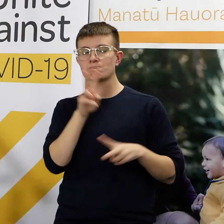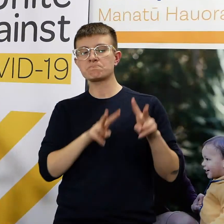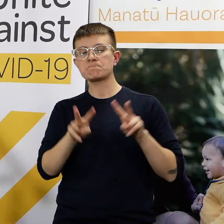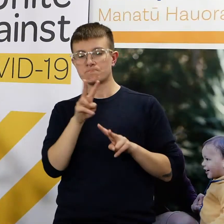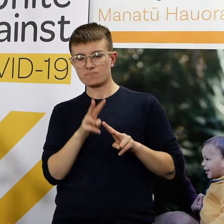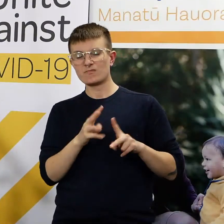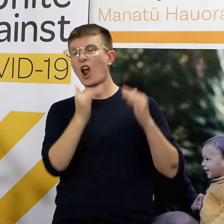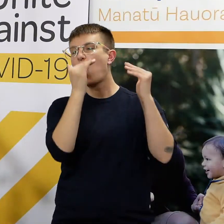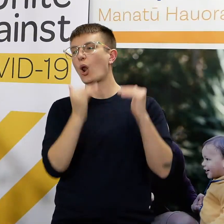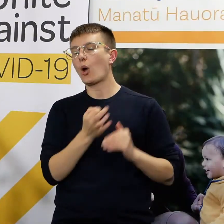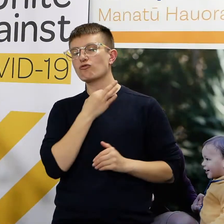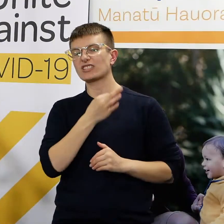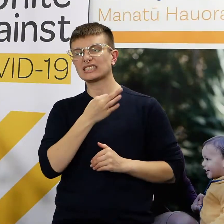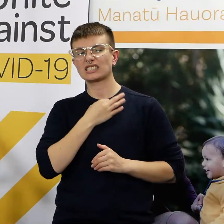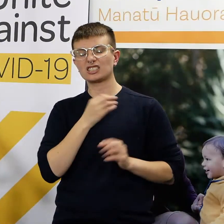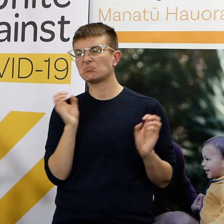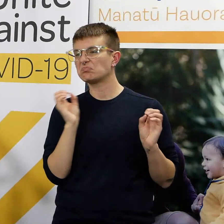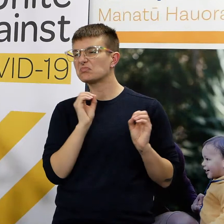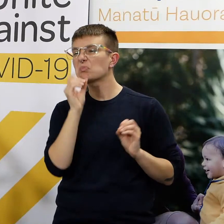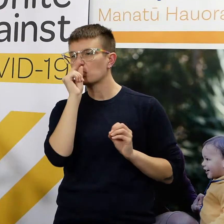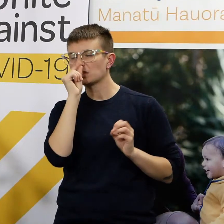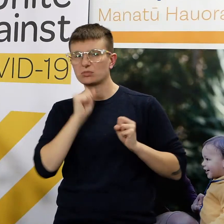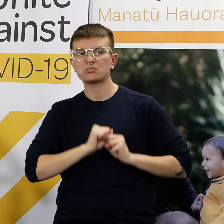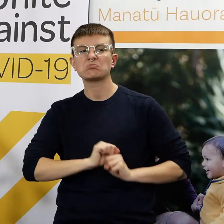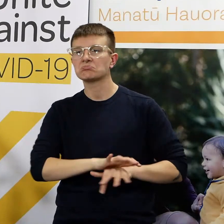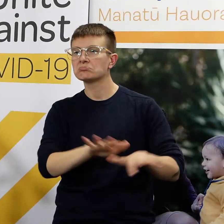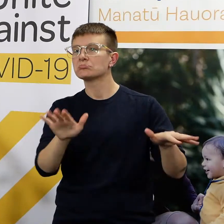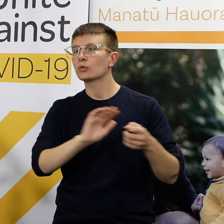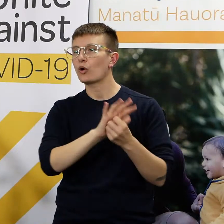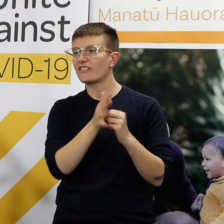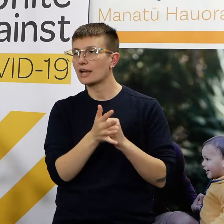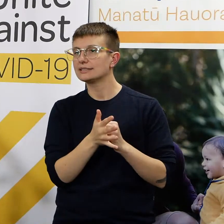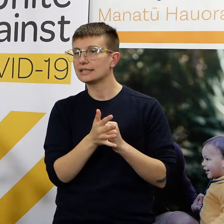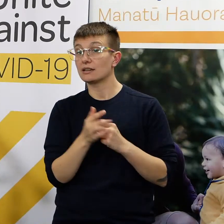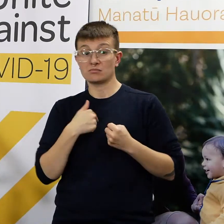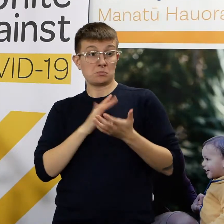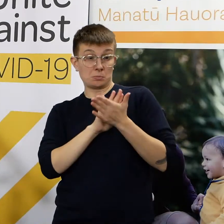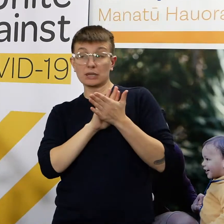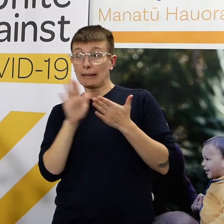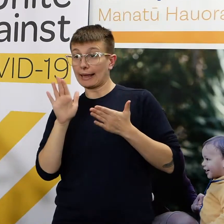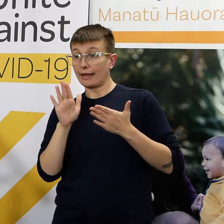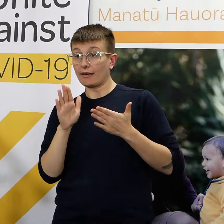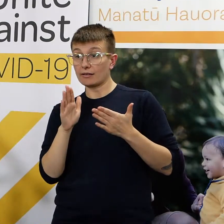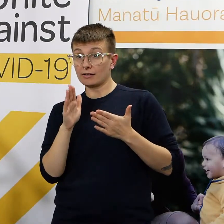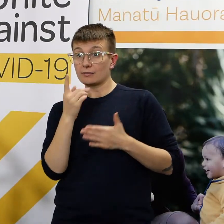And I've just made it clear that I won't deem someone to be at low risk unless they have a negative test result.